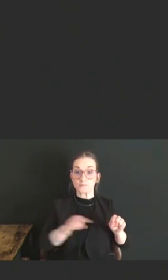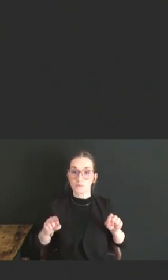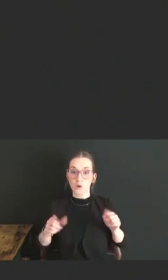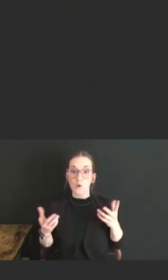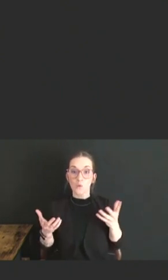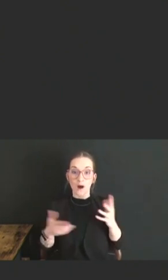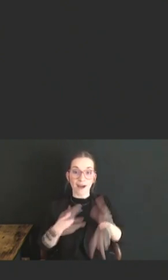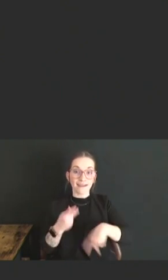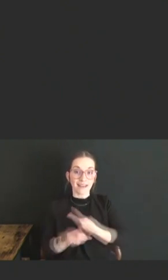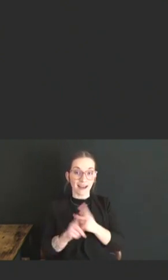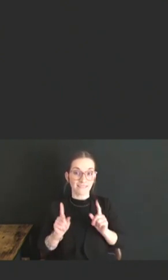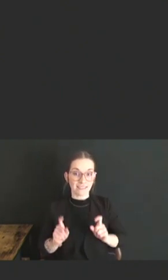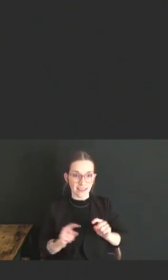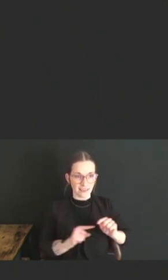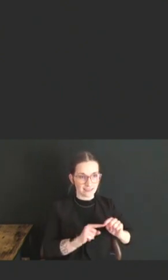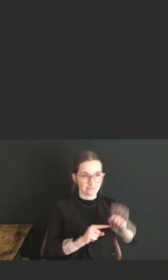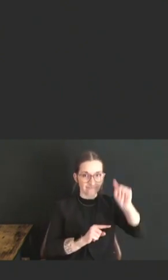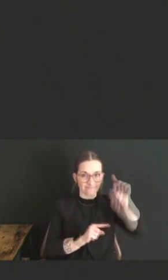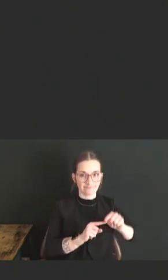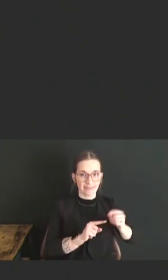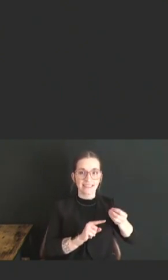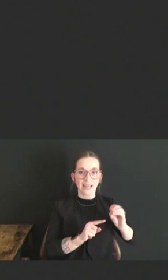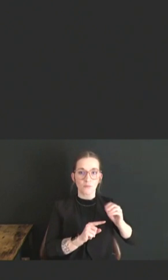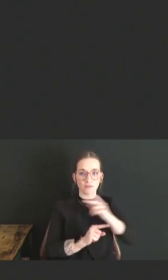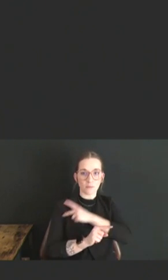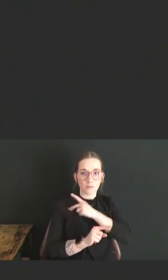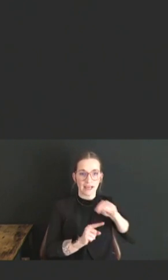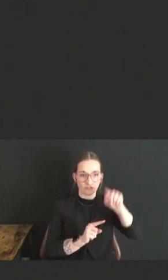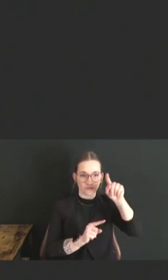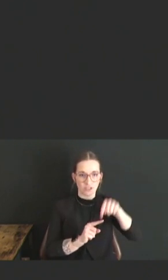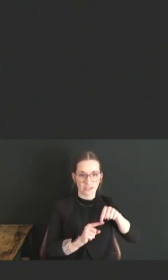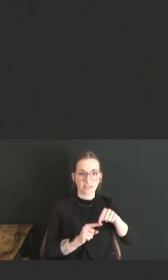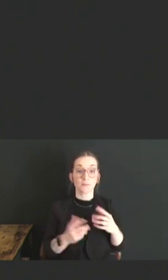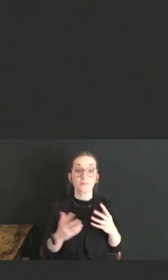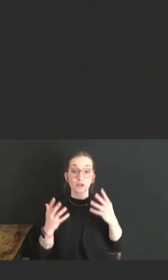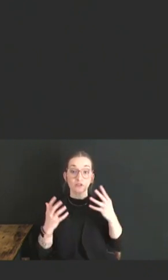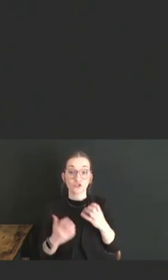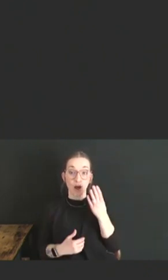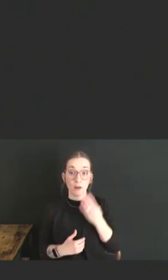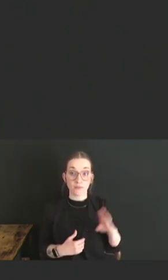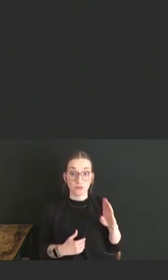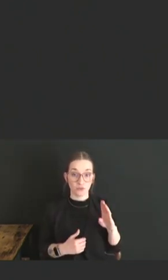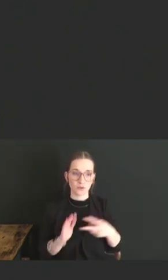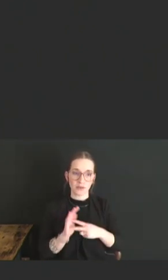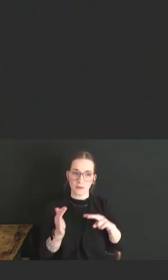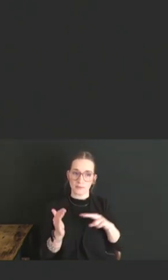axis. The dark blue colors represent normal or baseline results, and the green colors